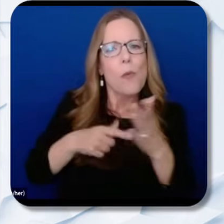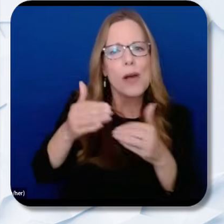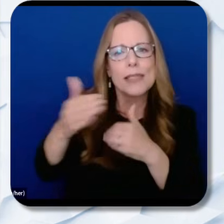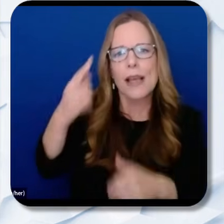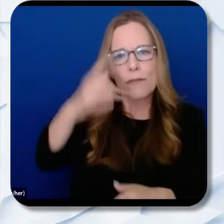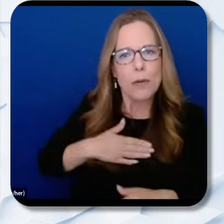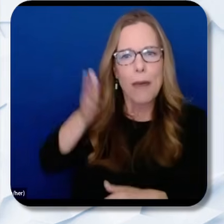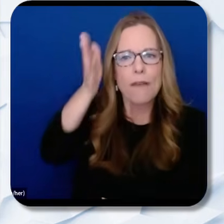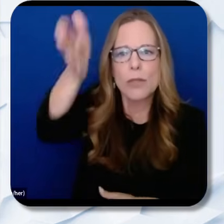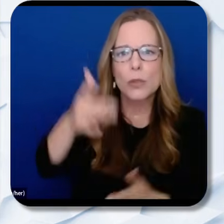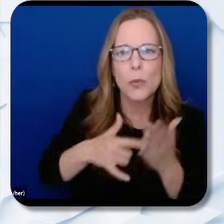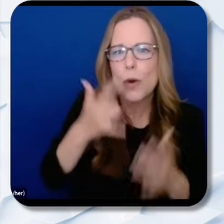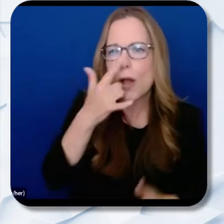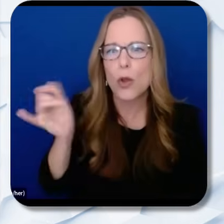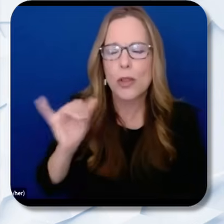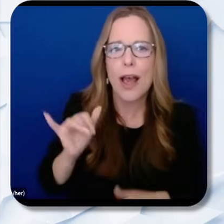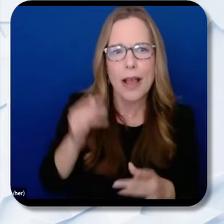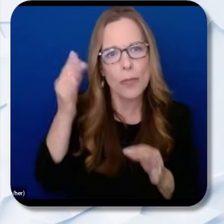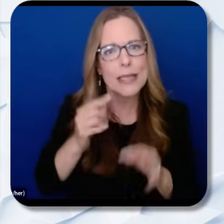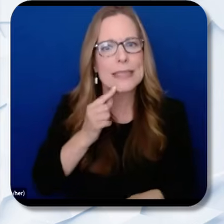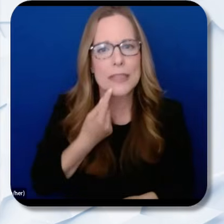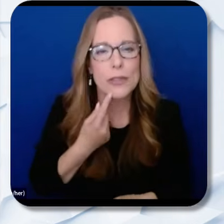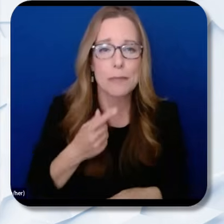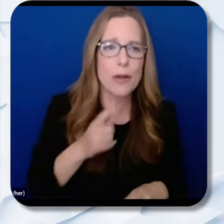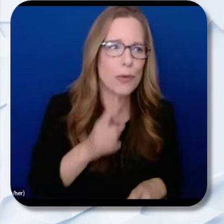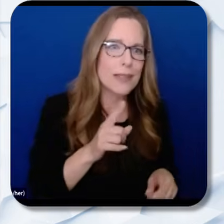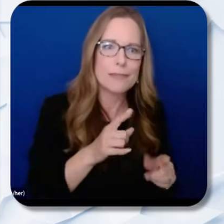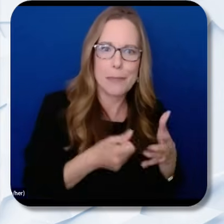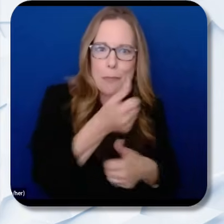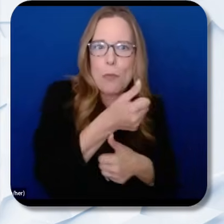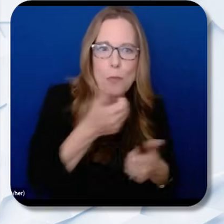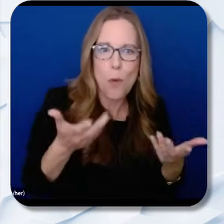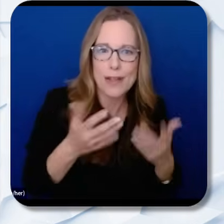and obviously that could only follow having some stability in the first place.